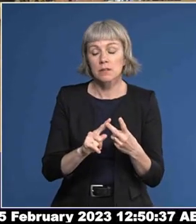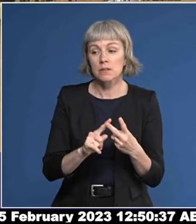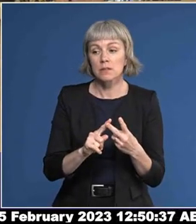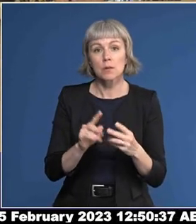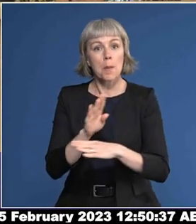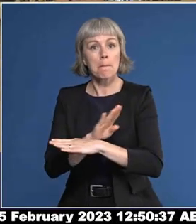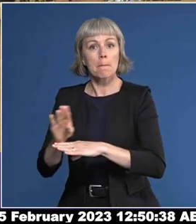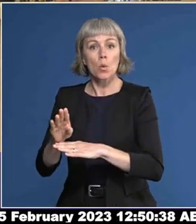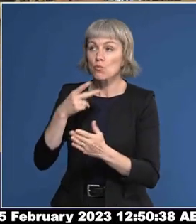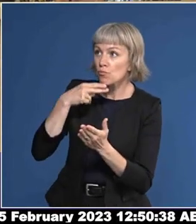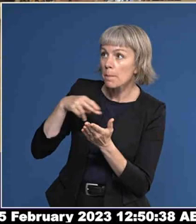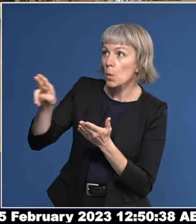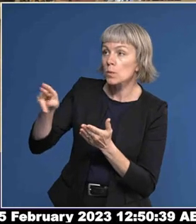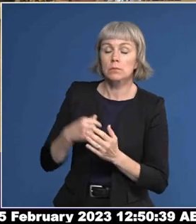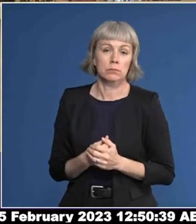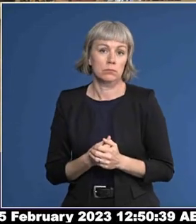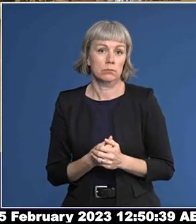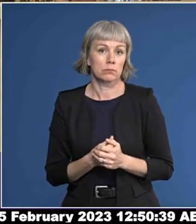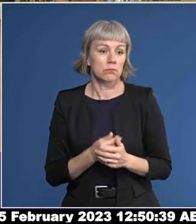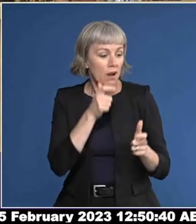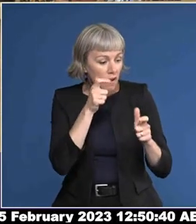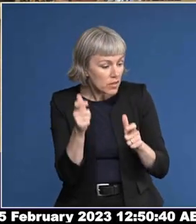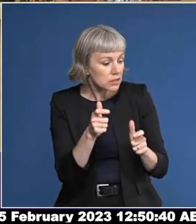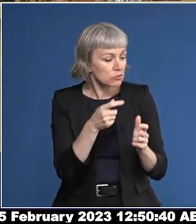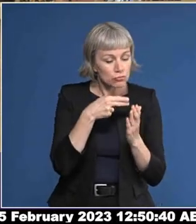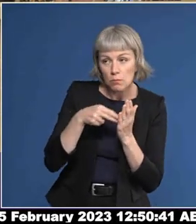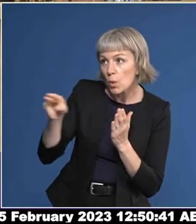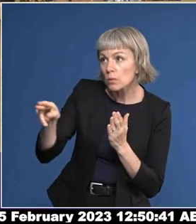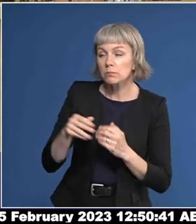We have a formal reporting framework in place now which details exactly the types of